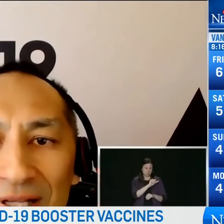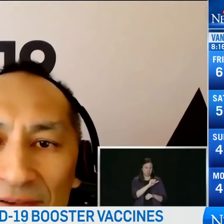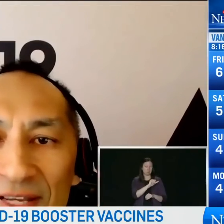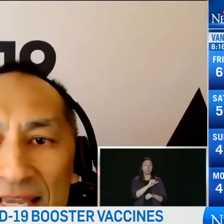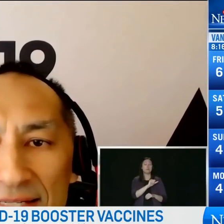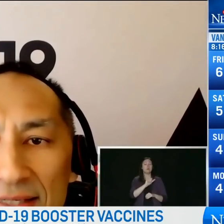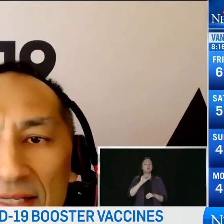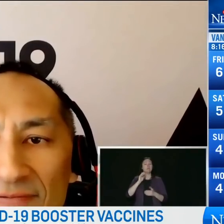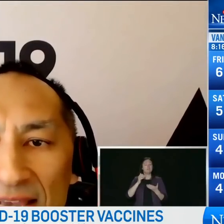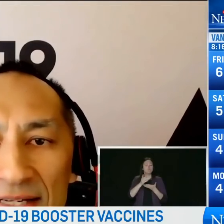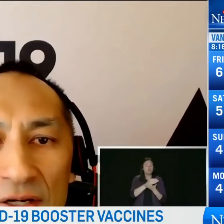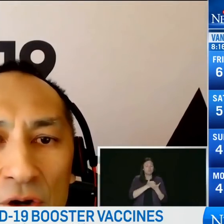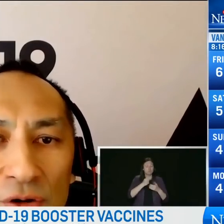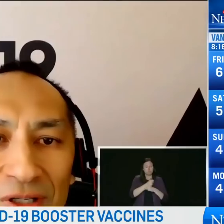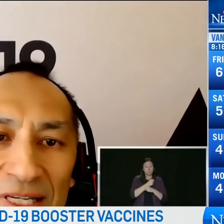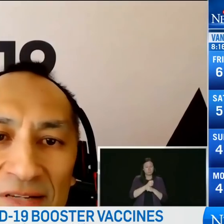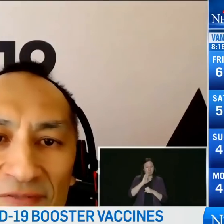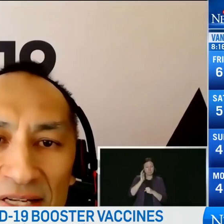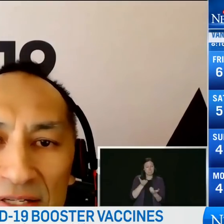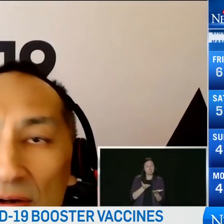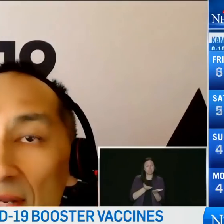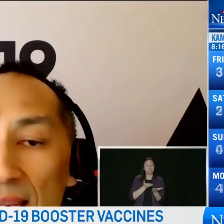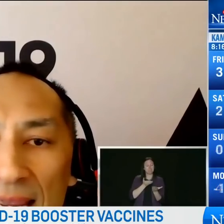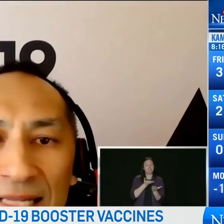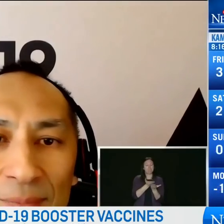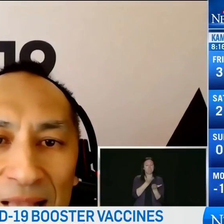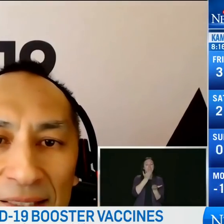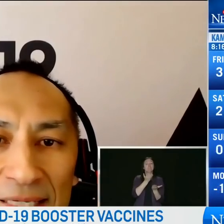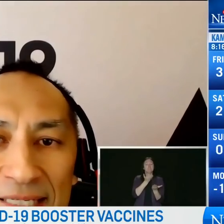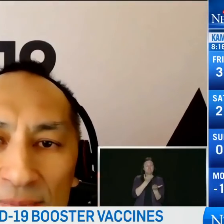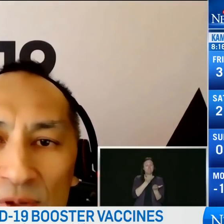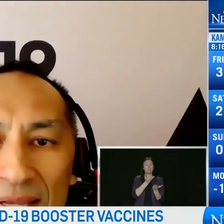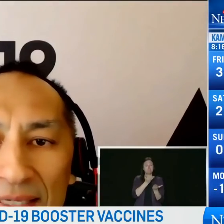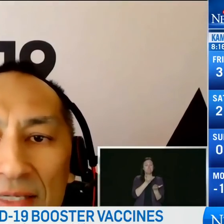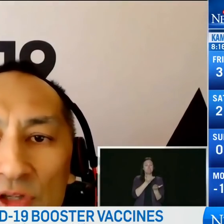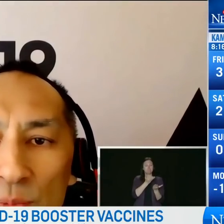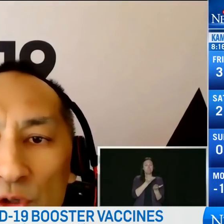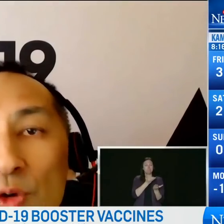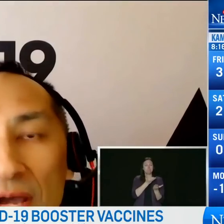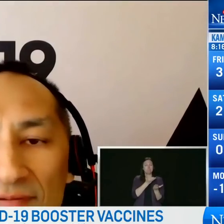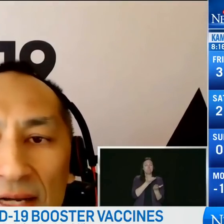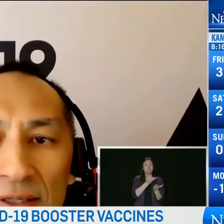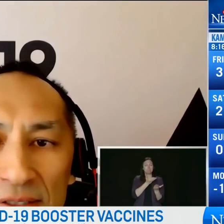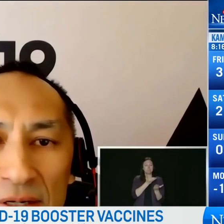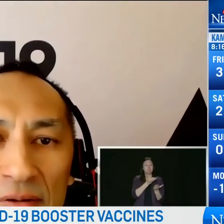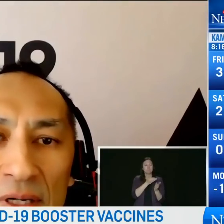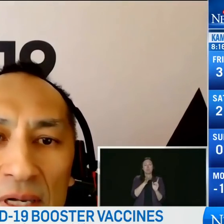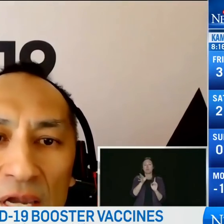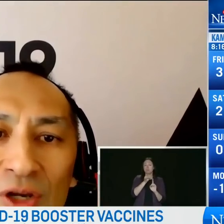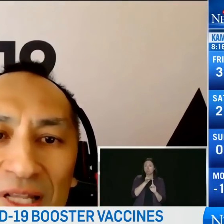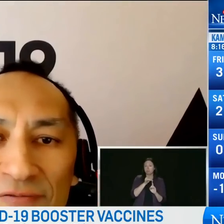VACCINE BOOSTER DOSES. IN THE CONTEXT OF THE DELTA